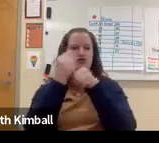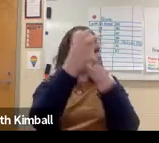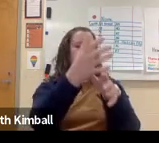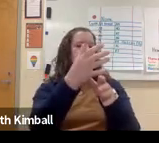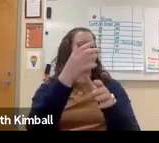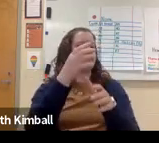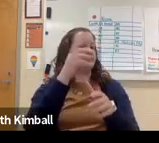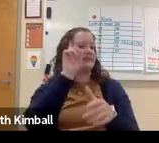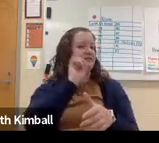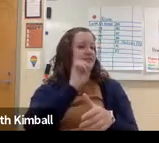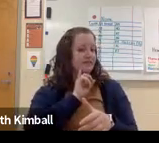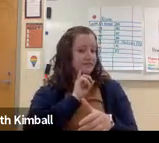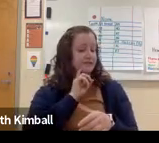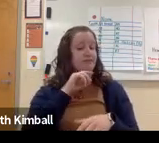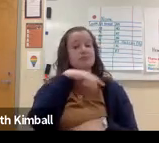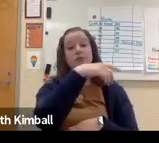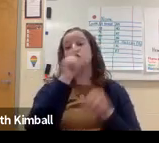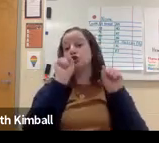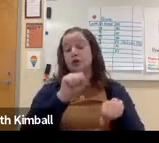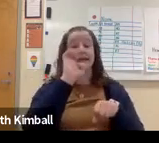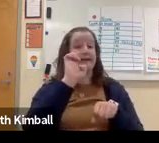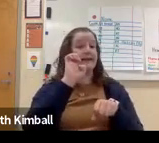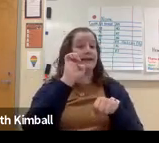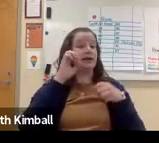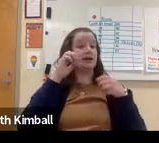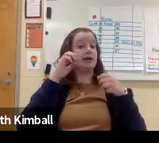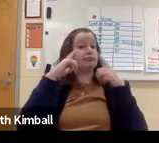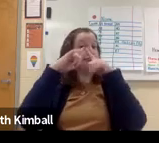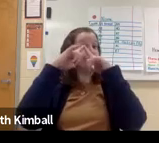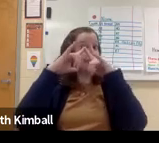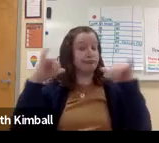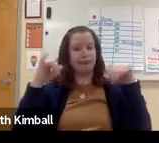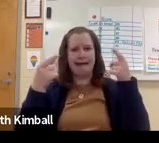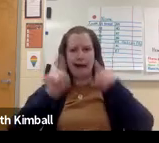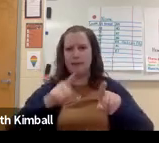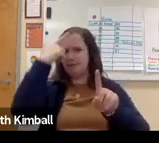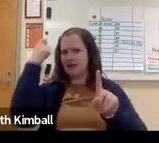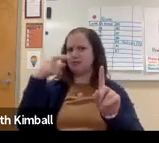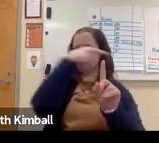And that is very common to be a cause of deafness. It could also be--